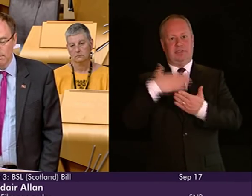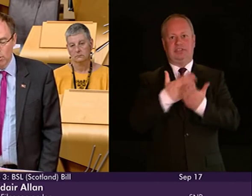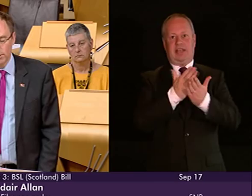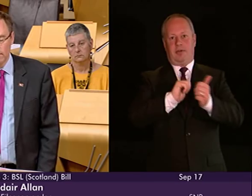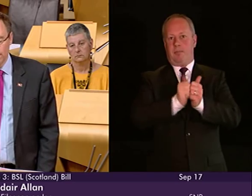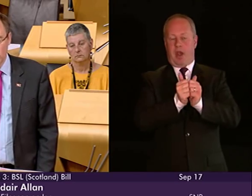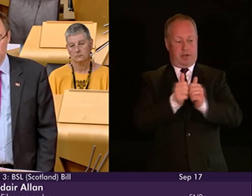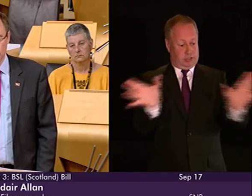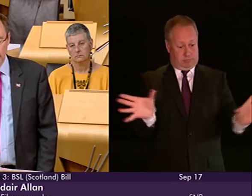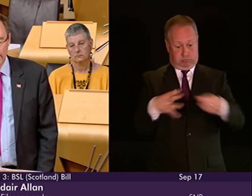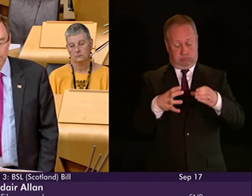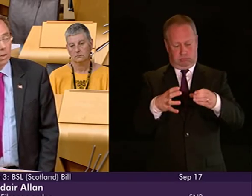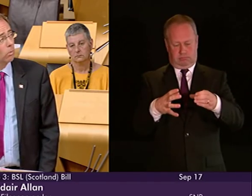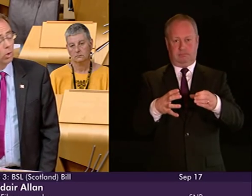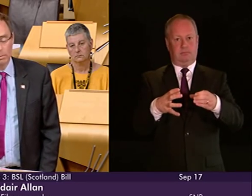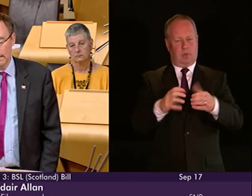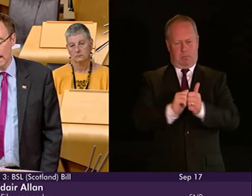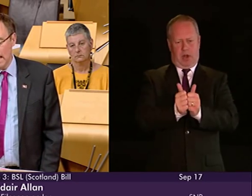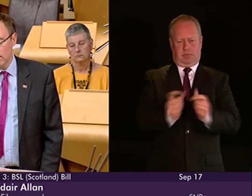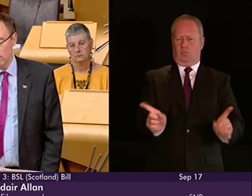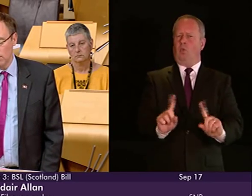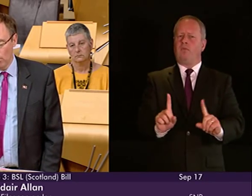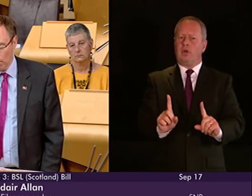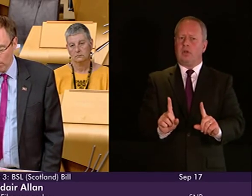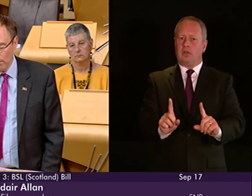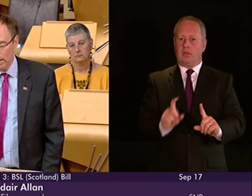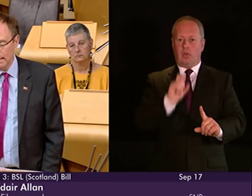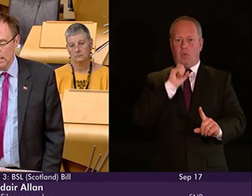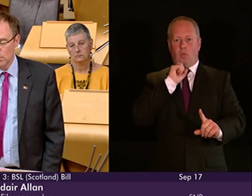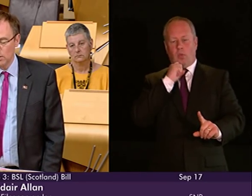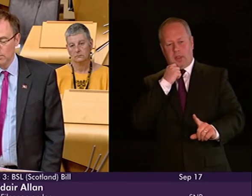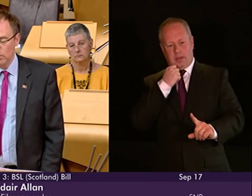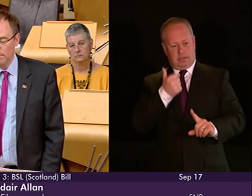The partnership’s most important function will be to support proper engagement between